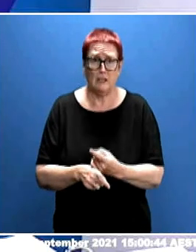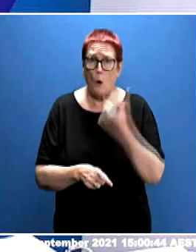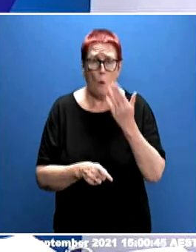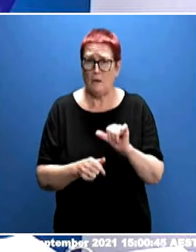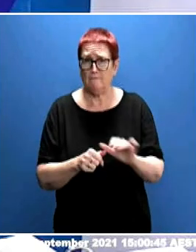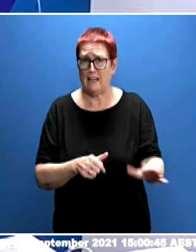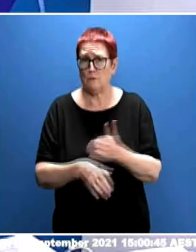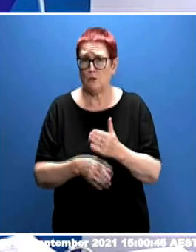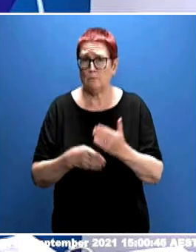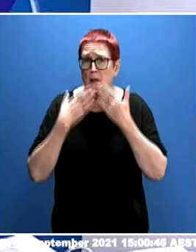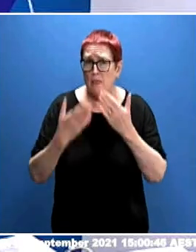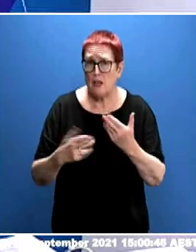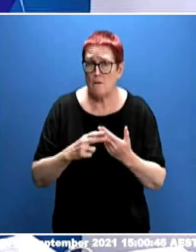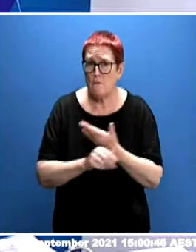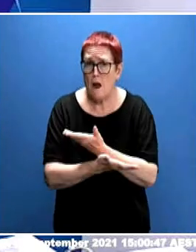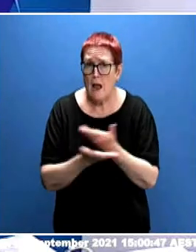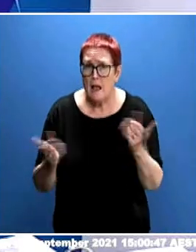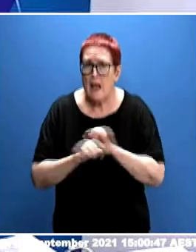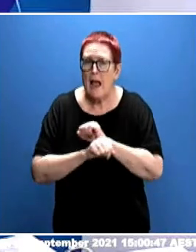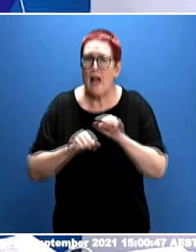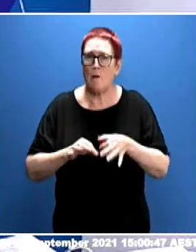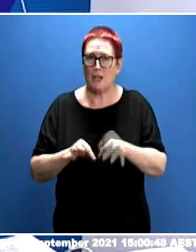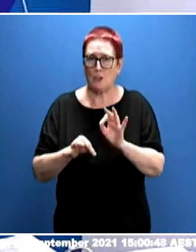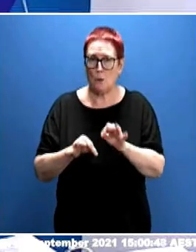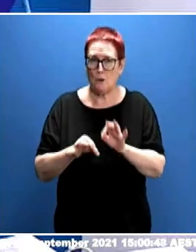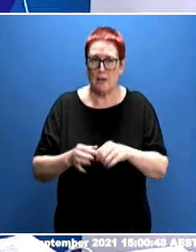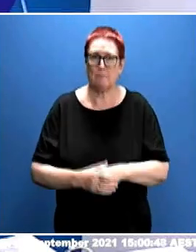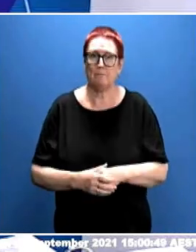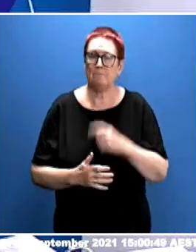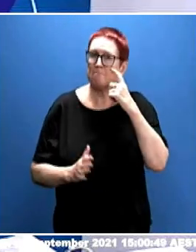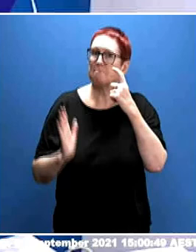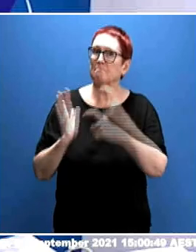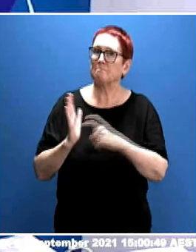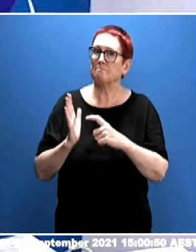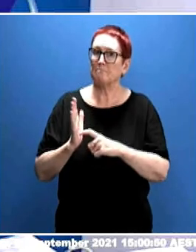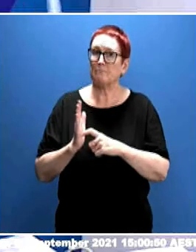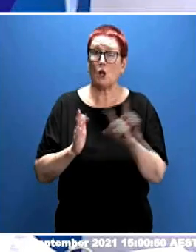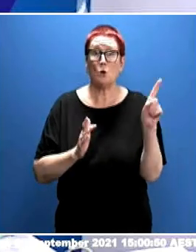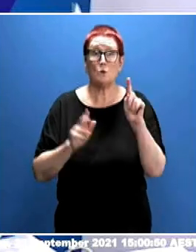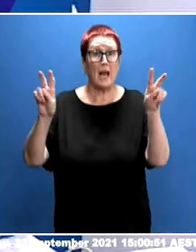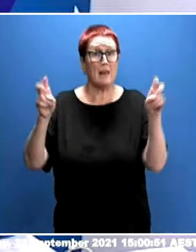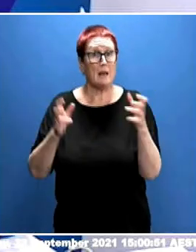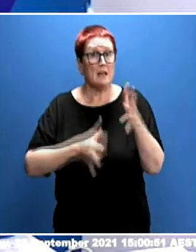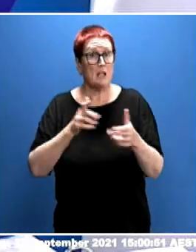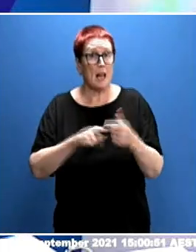Thank you to our interpreters and let us acknowledge the theme of today, "Sign Language for All Deaf Learners".